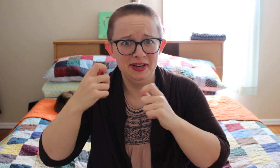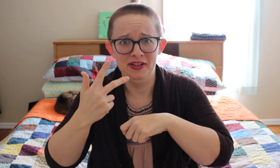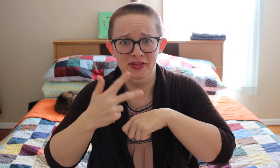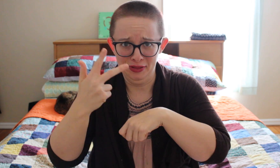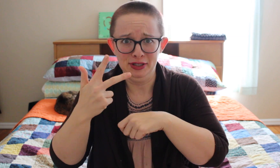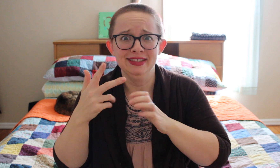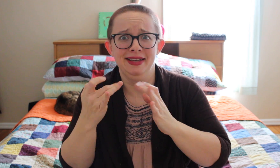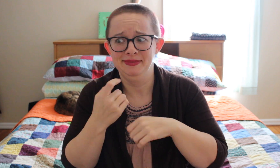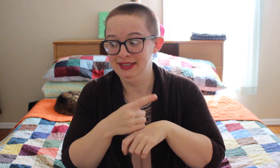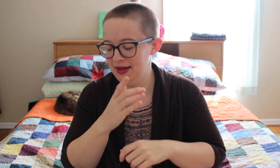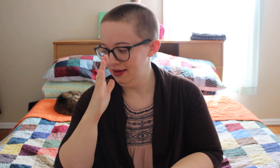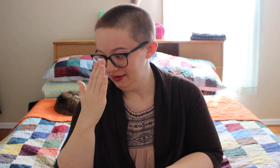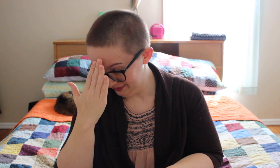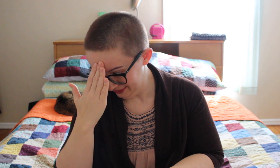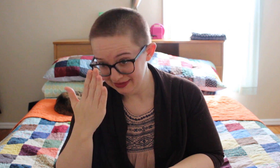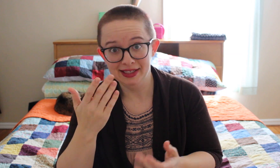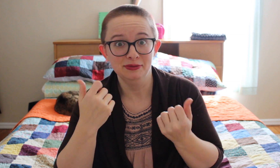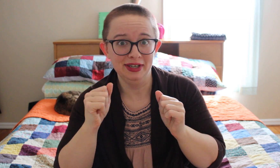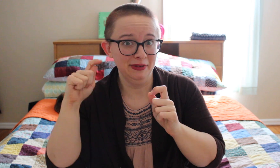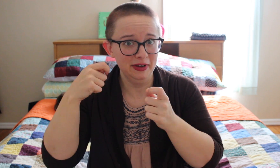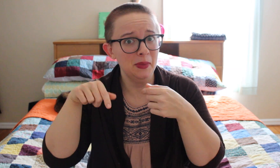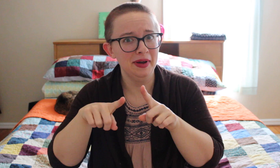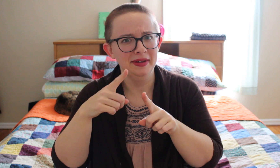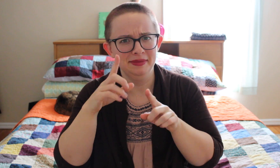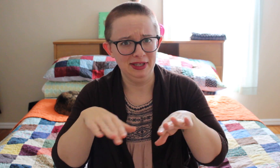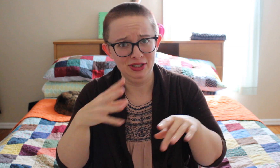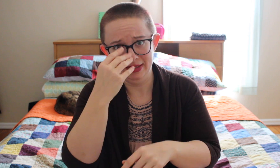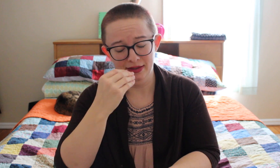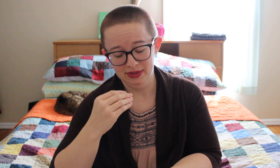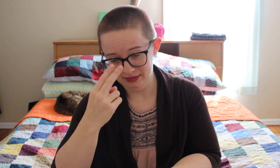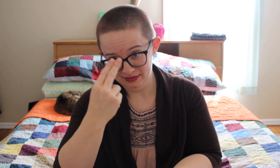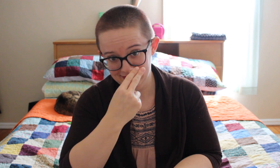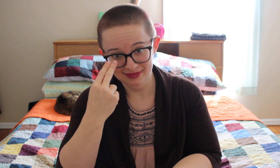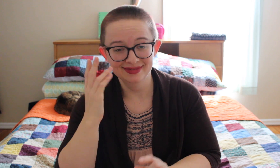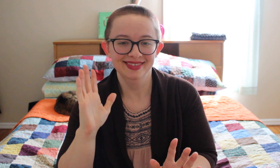So again, this is the third time I'm filming it today... ugh. So I'm trying to film this while my child sleeping.